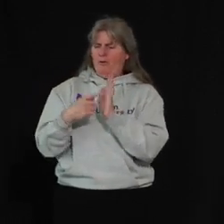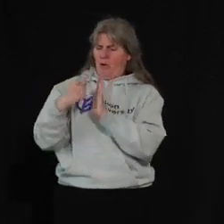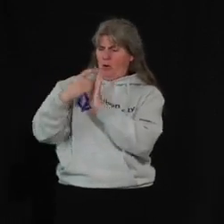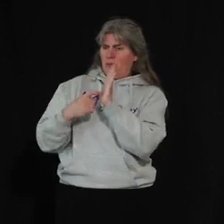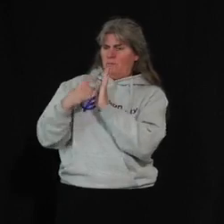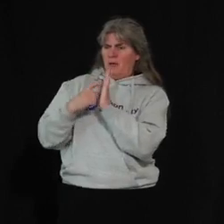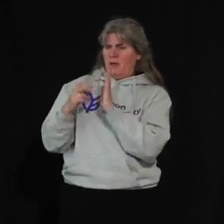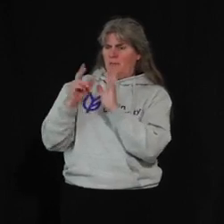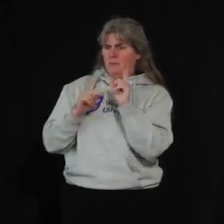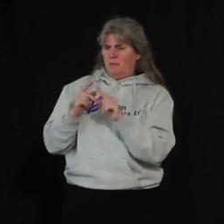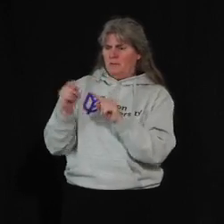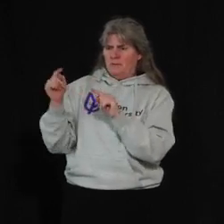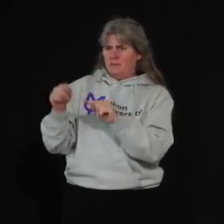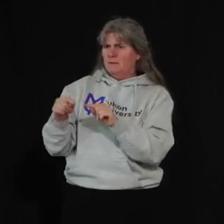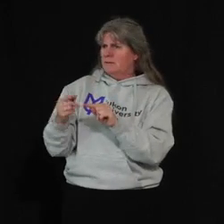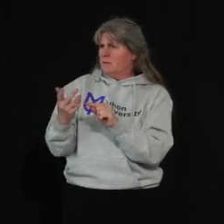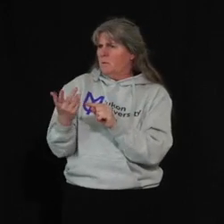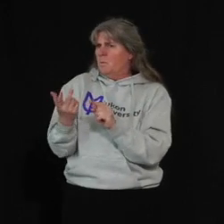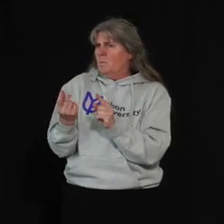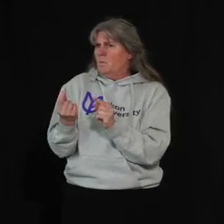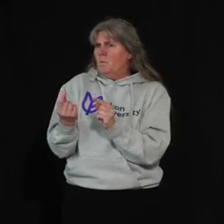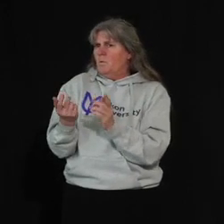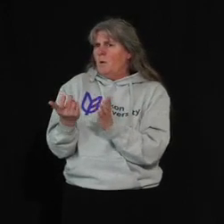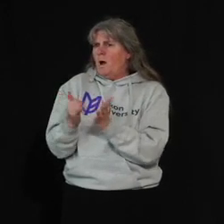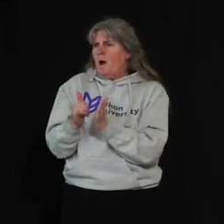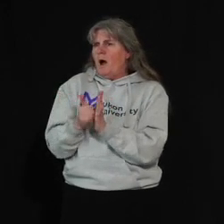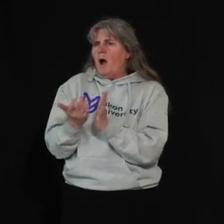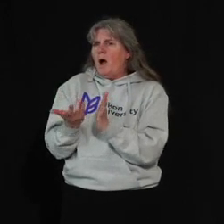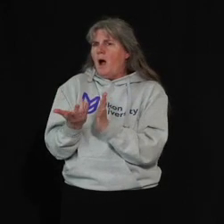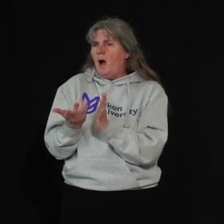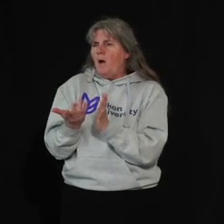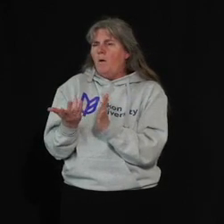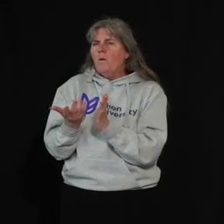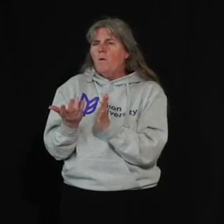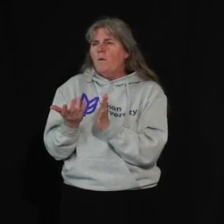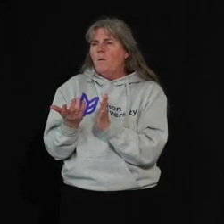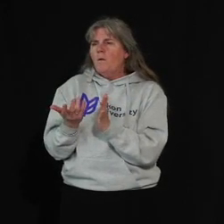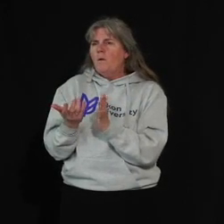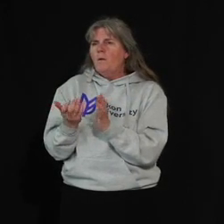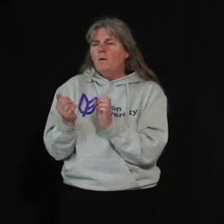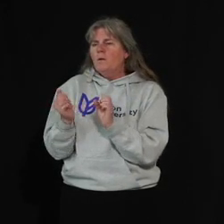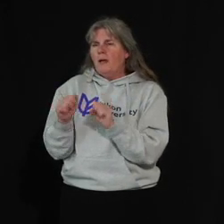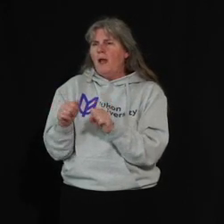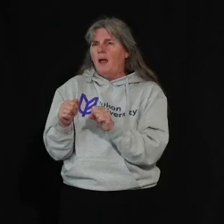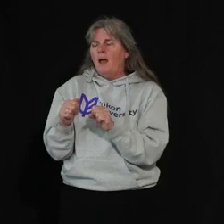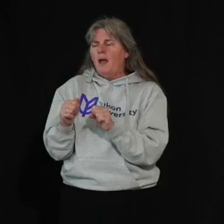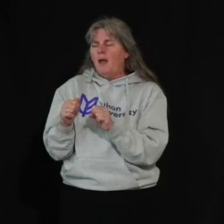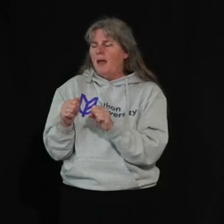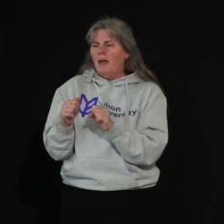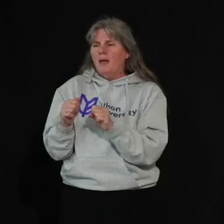What do you say to those miners who again-- where will we have to get to that this will be